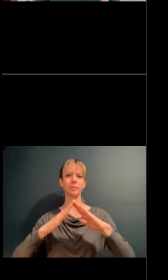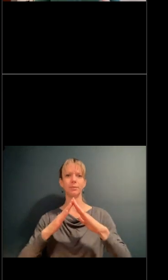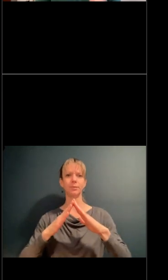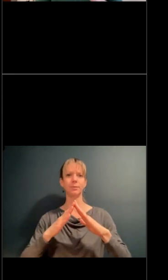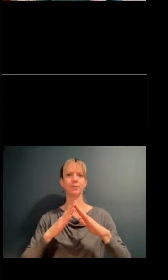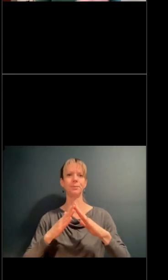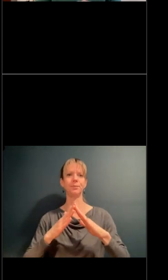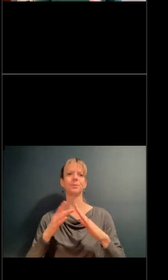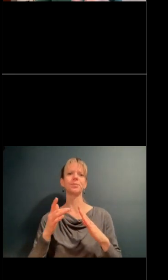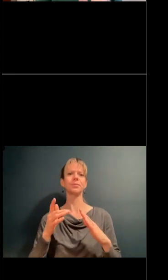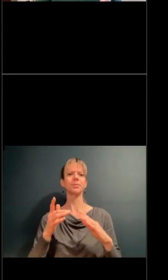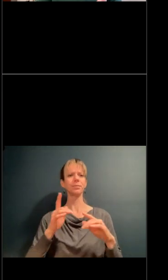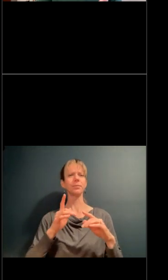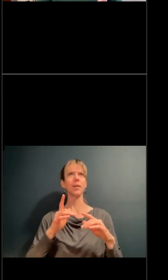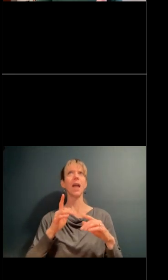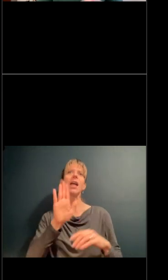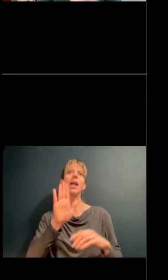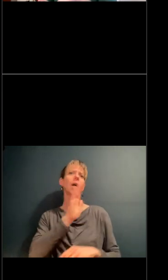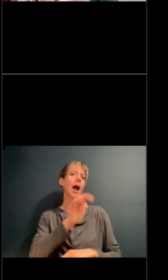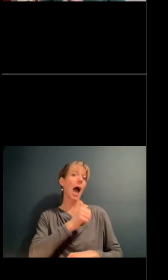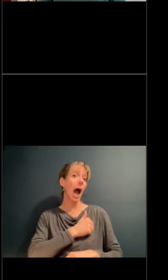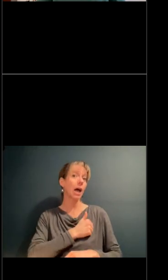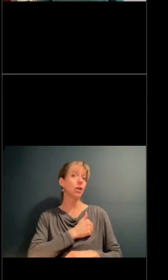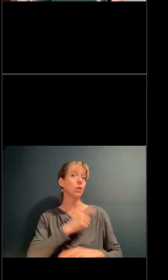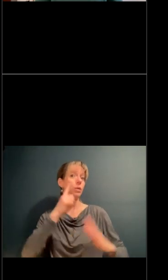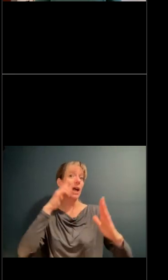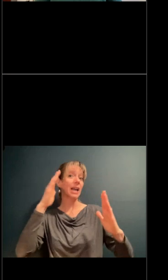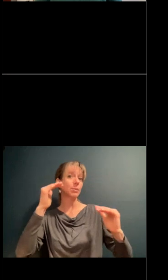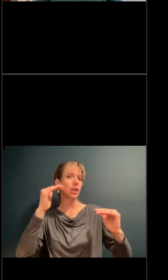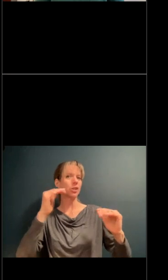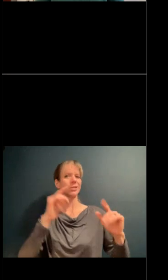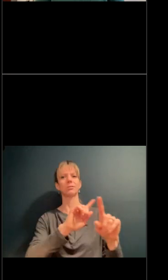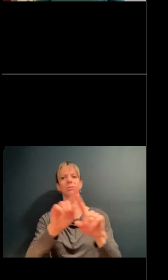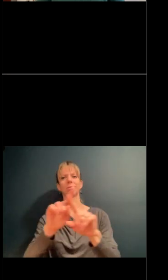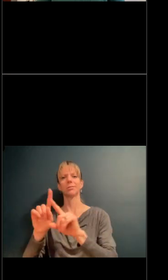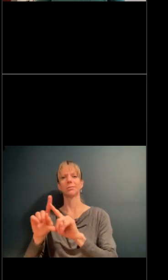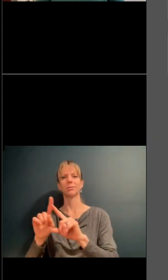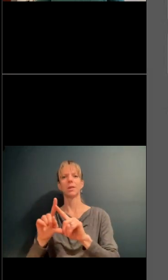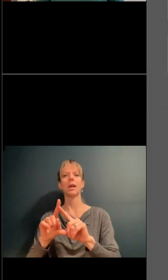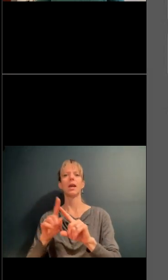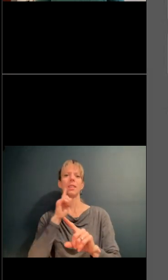sorts of attitudes and expectations of what undergirds each of these quotes that you hear.